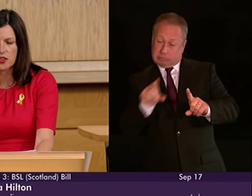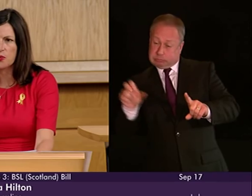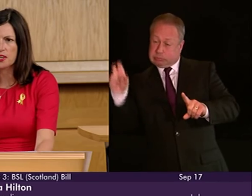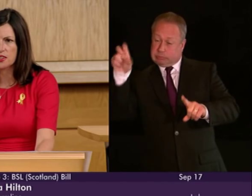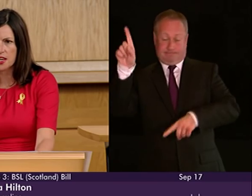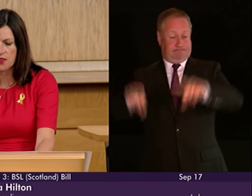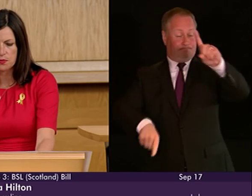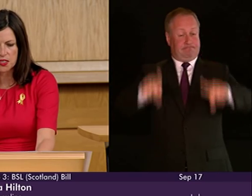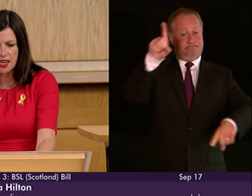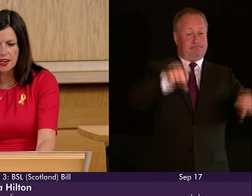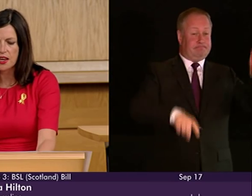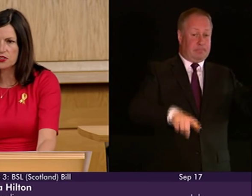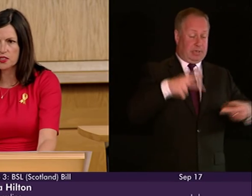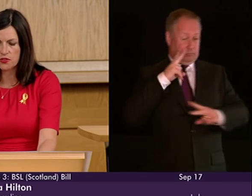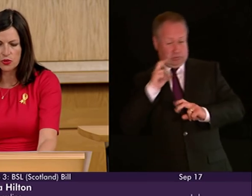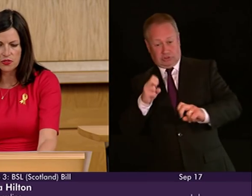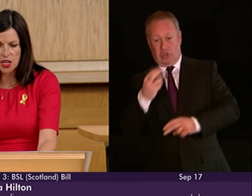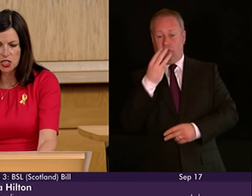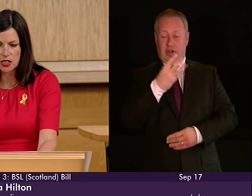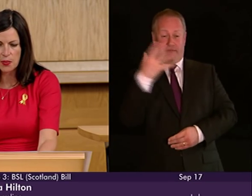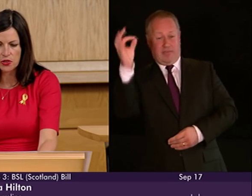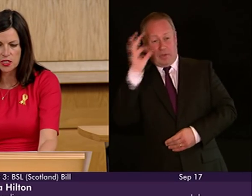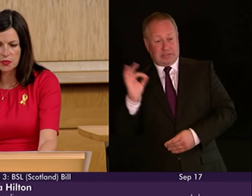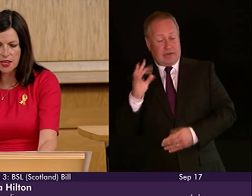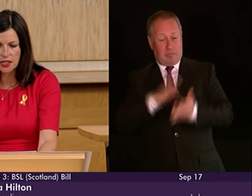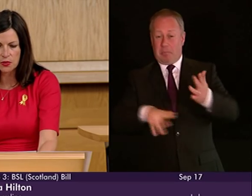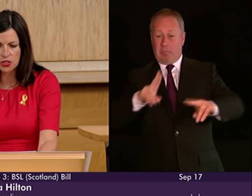found that a worrying 35 per cent had received no information about using BSL with